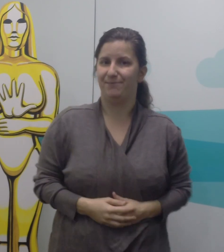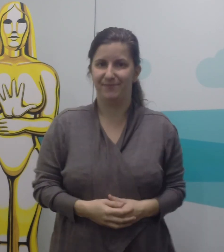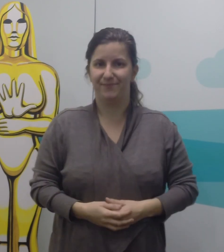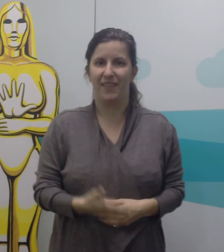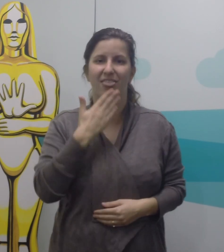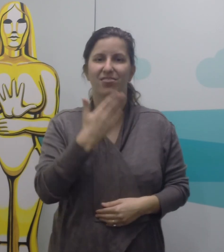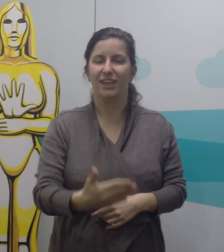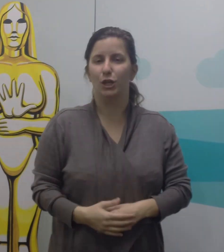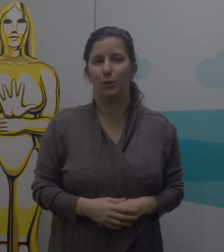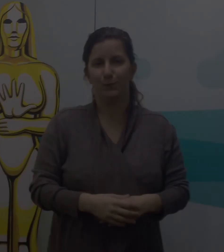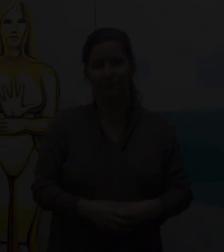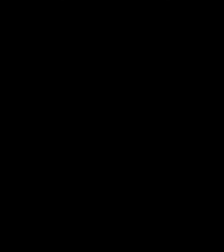Thank you.